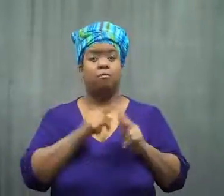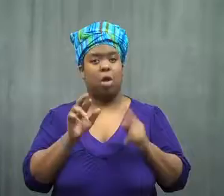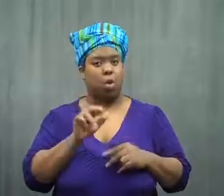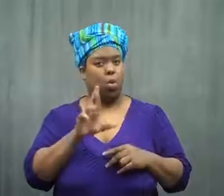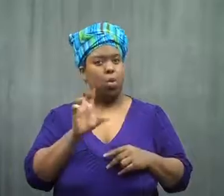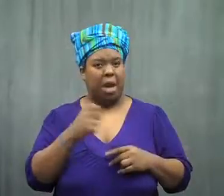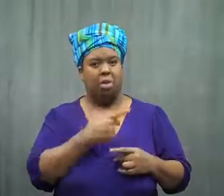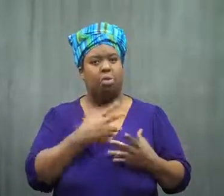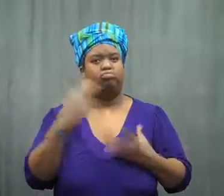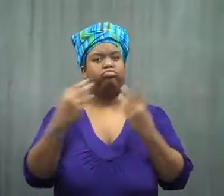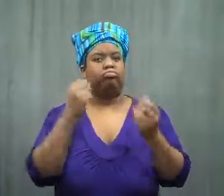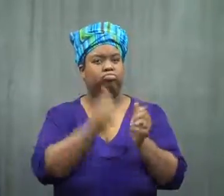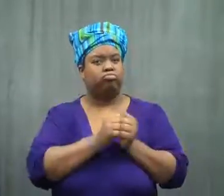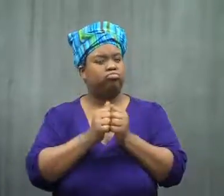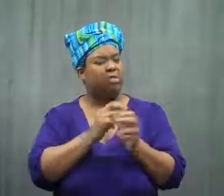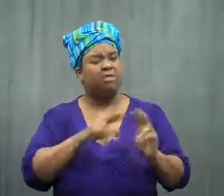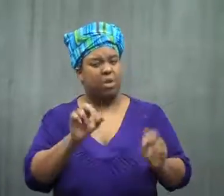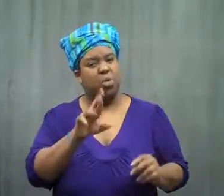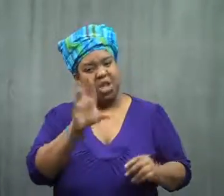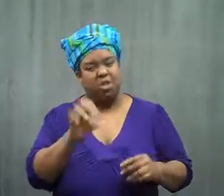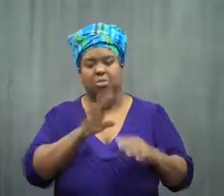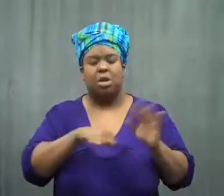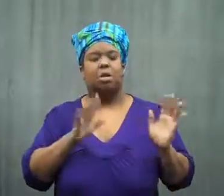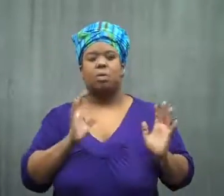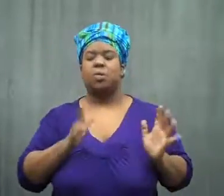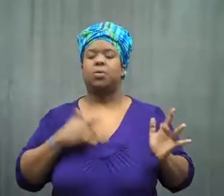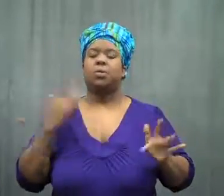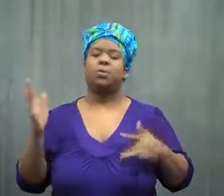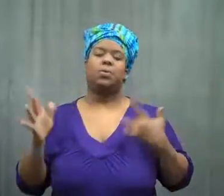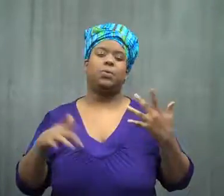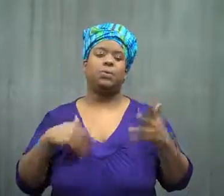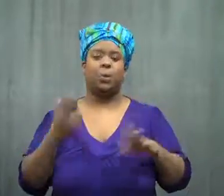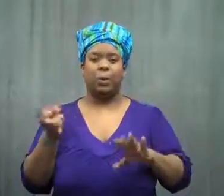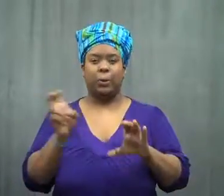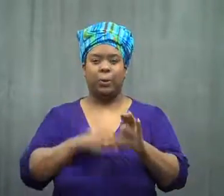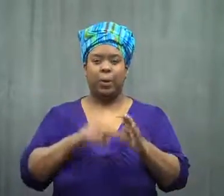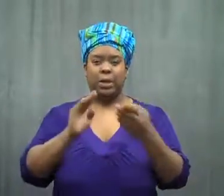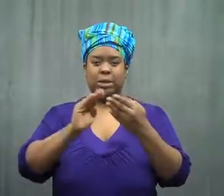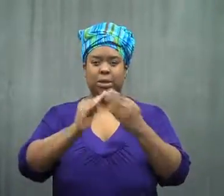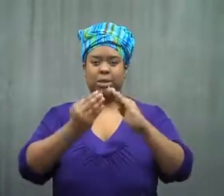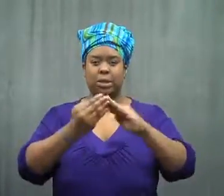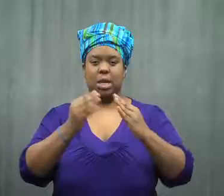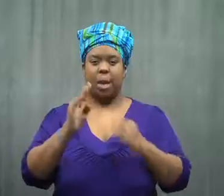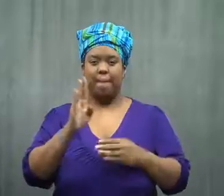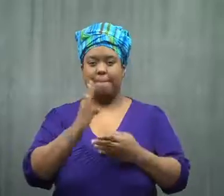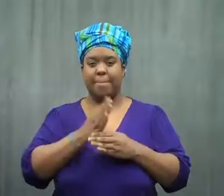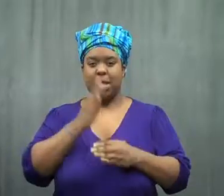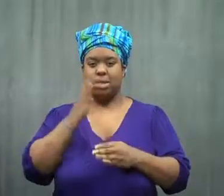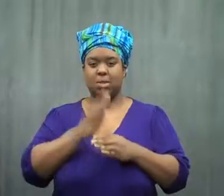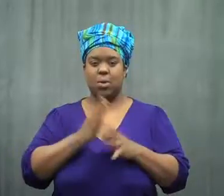Rarely did we go out together. I was excited when we got on the city bus.